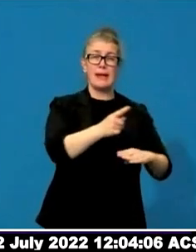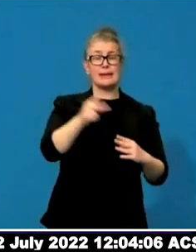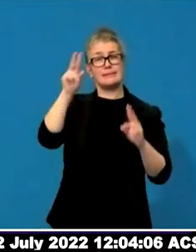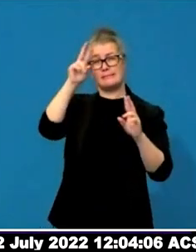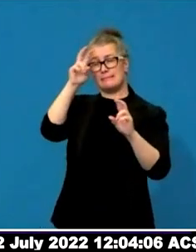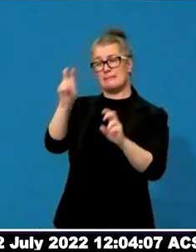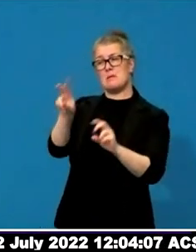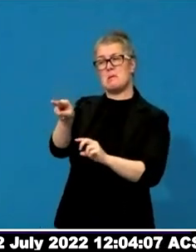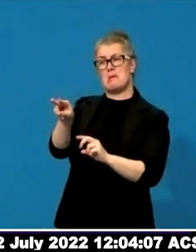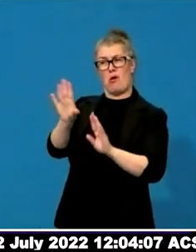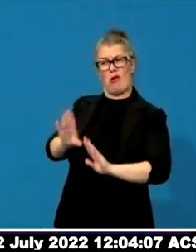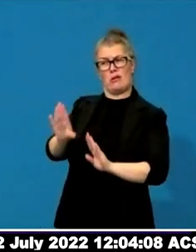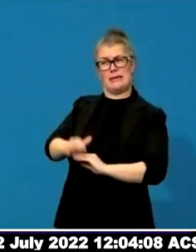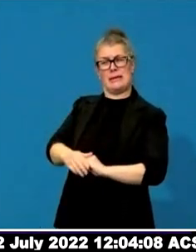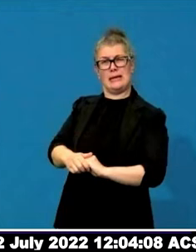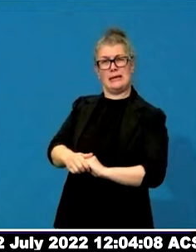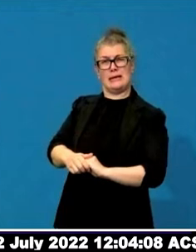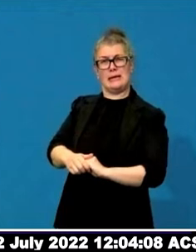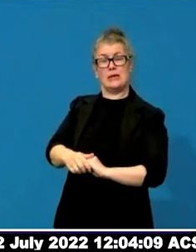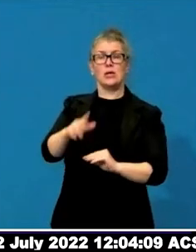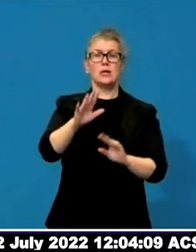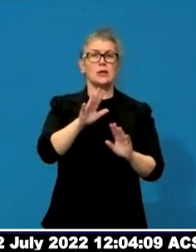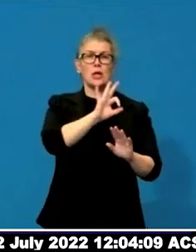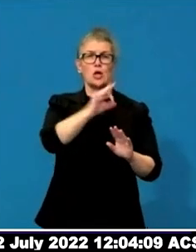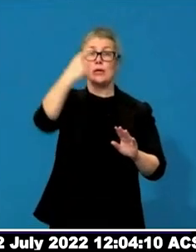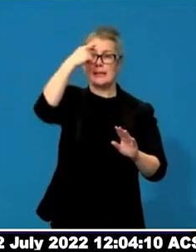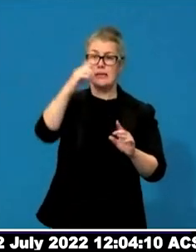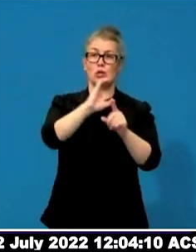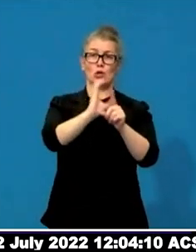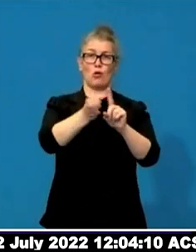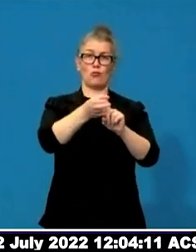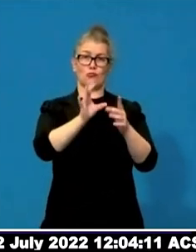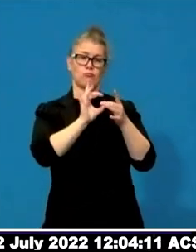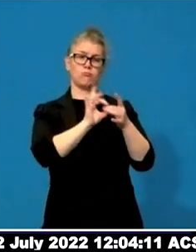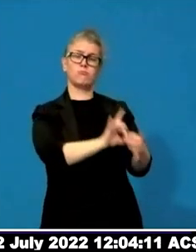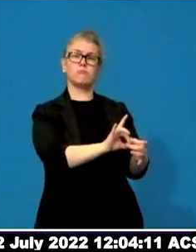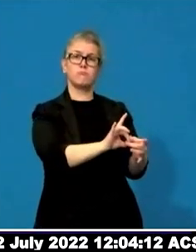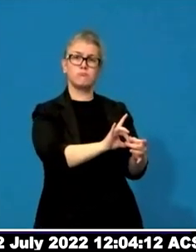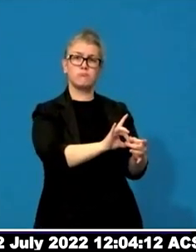rather than a cultural connection that's really important